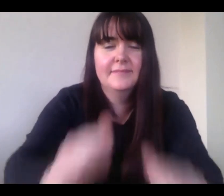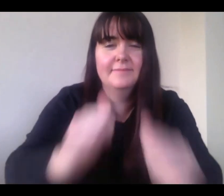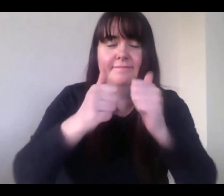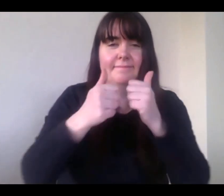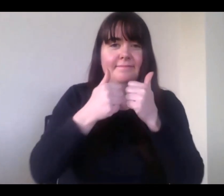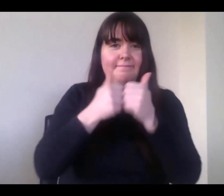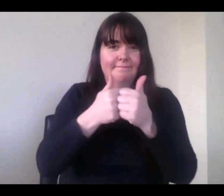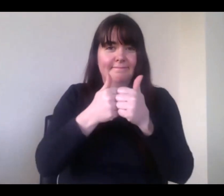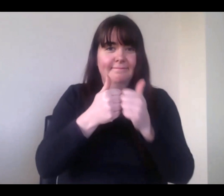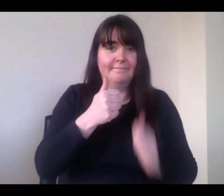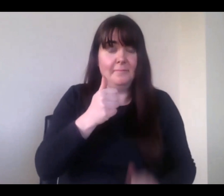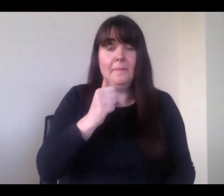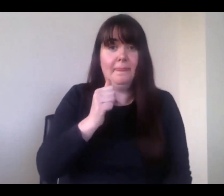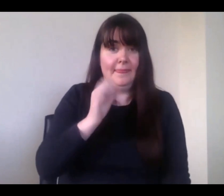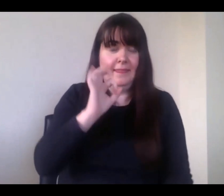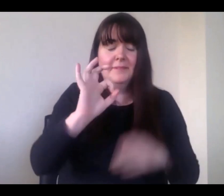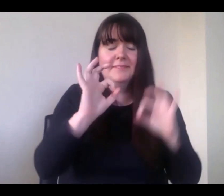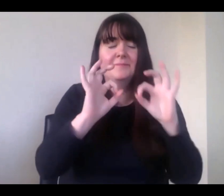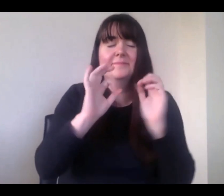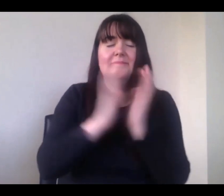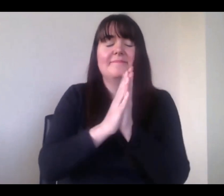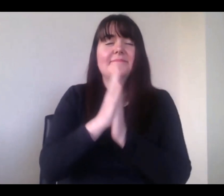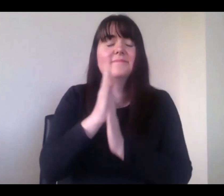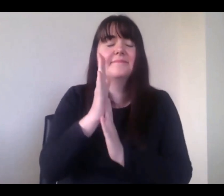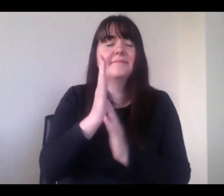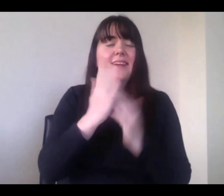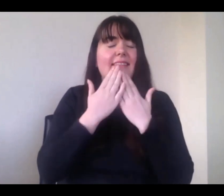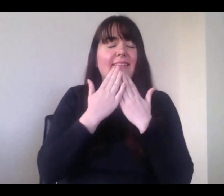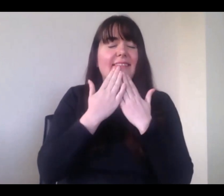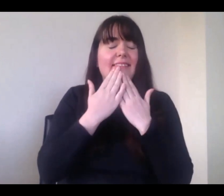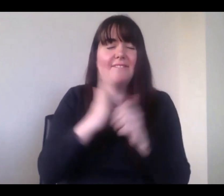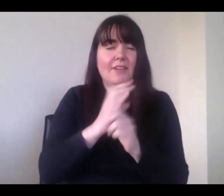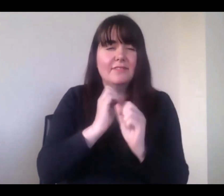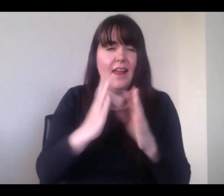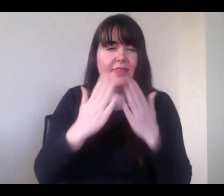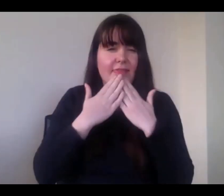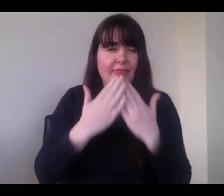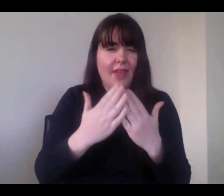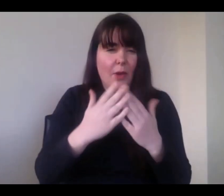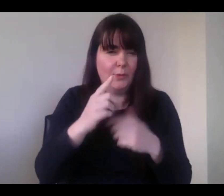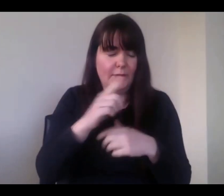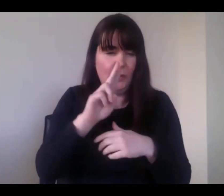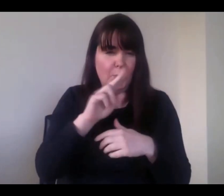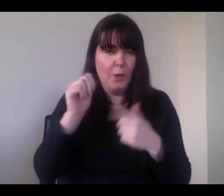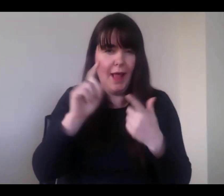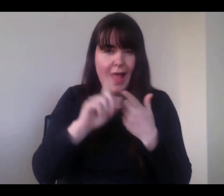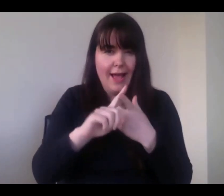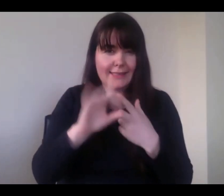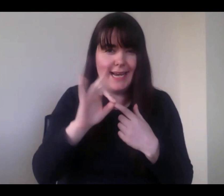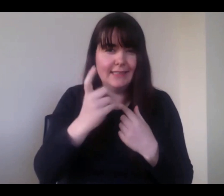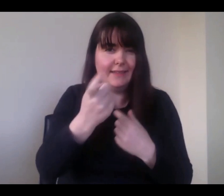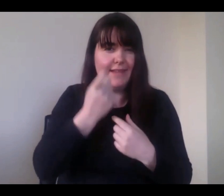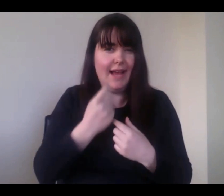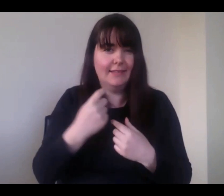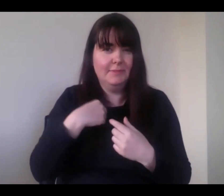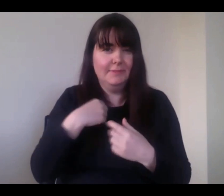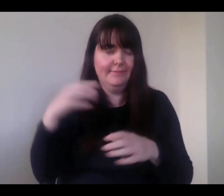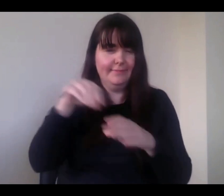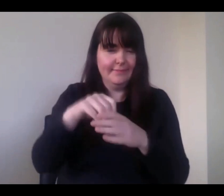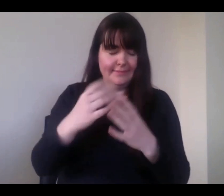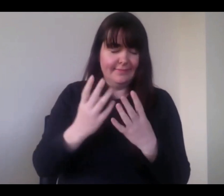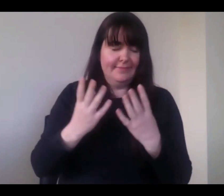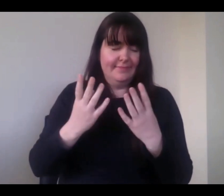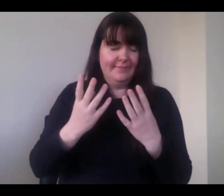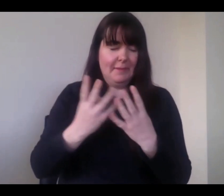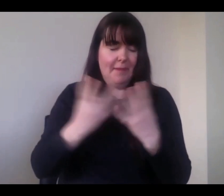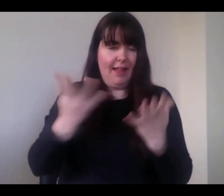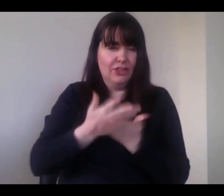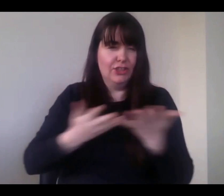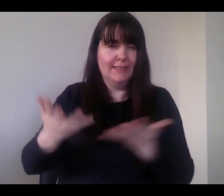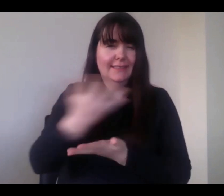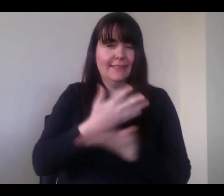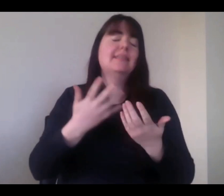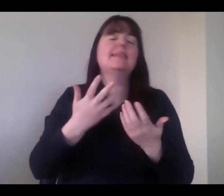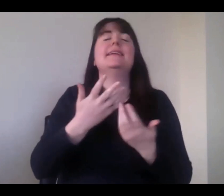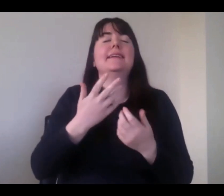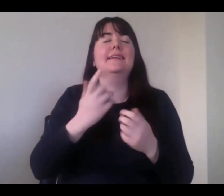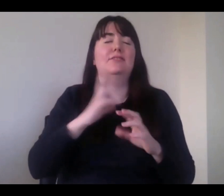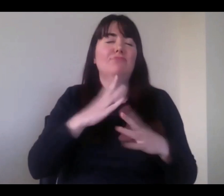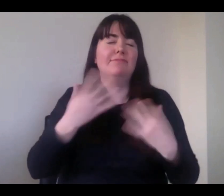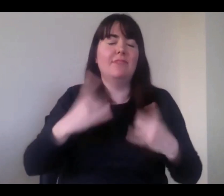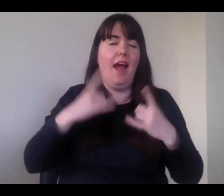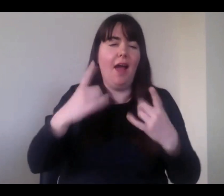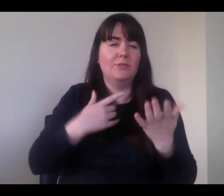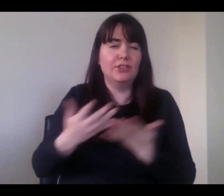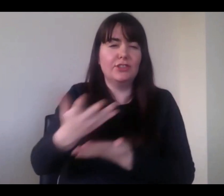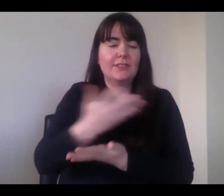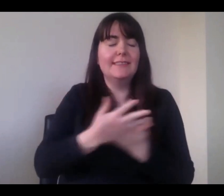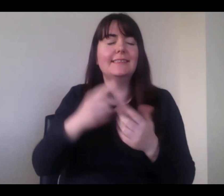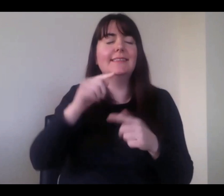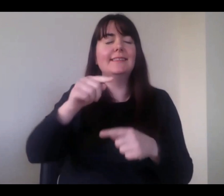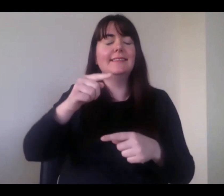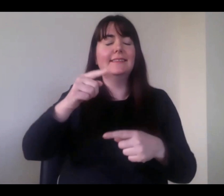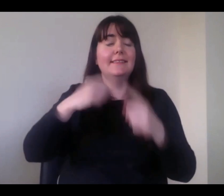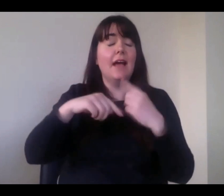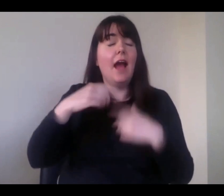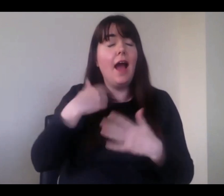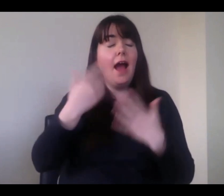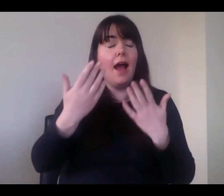Lianne (and Amanda): Thanks a million for the invitation here. I'm really honoured to share the discussion